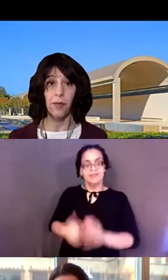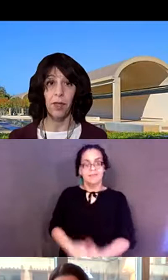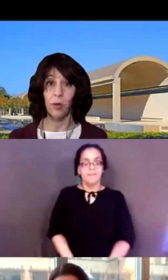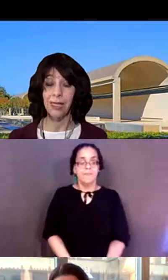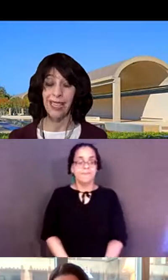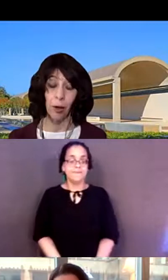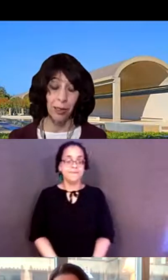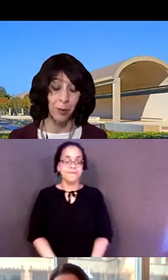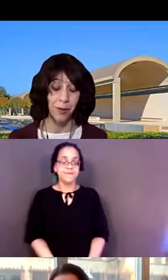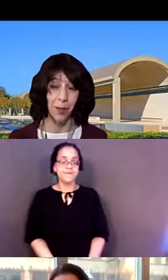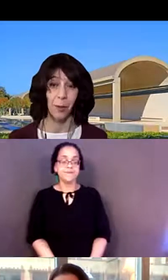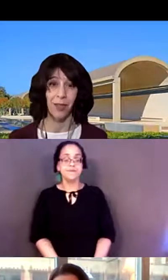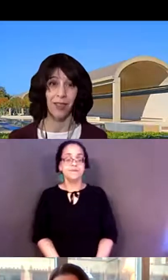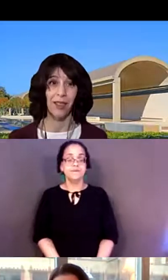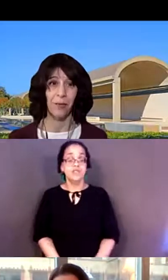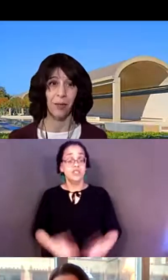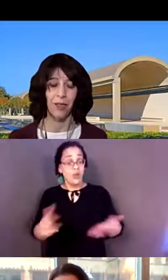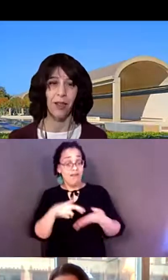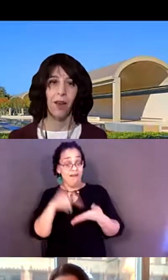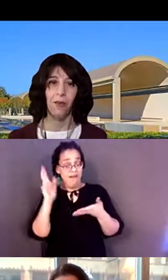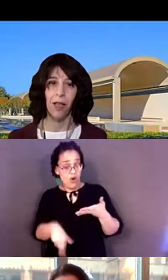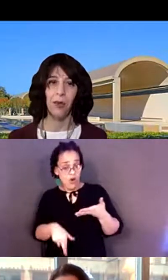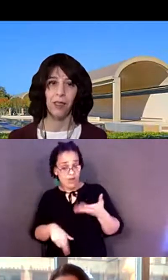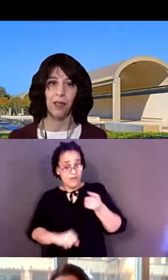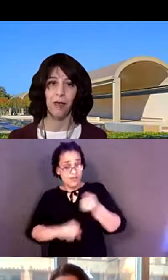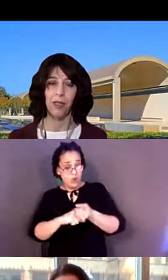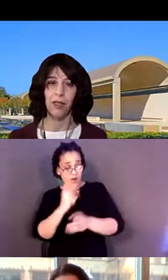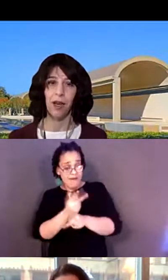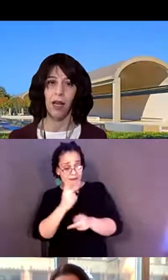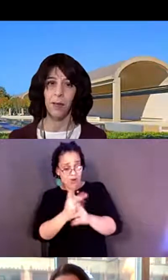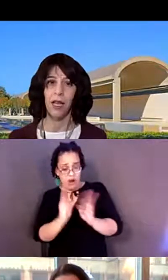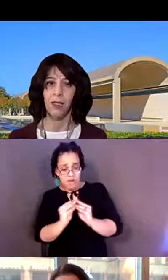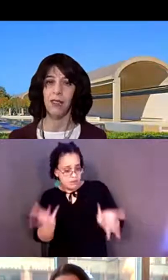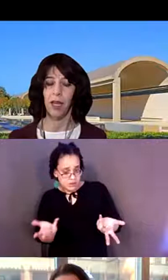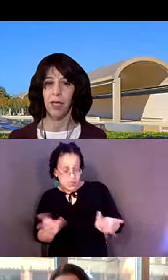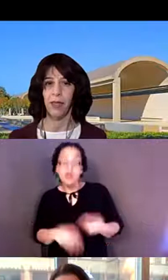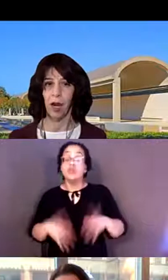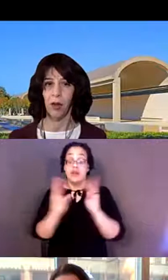So what's the outcome of the support care conference? Following the conference,